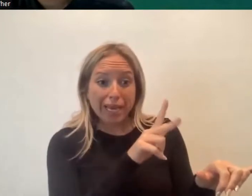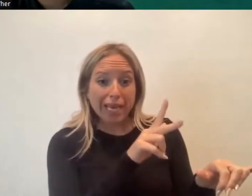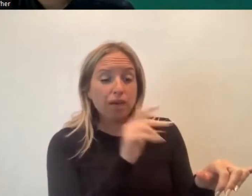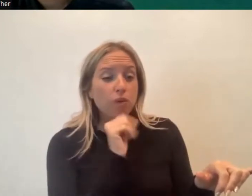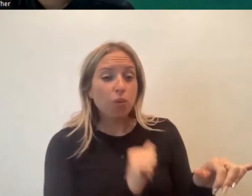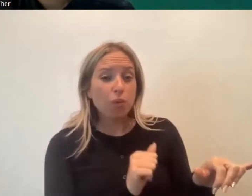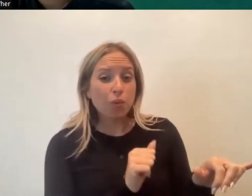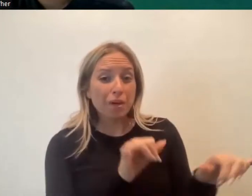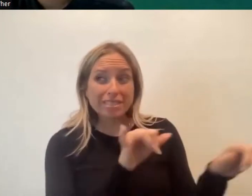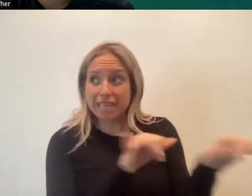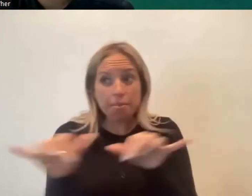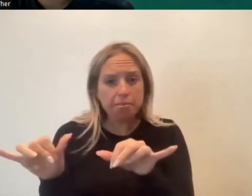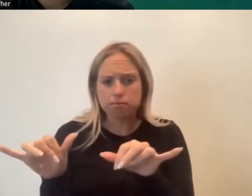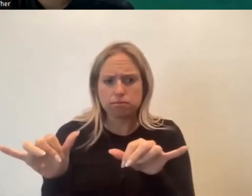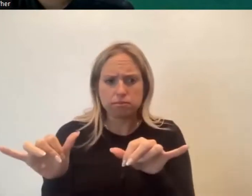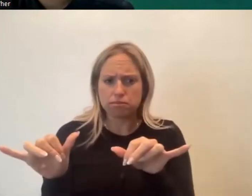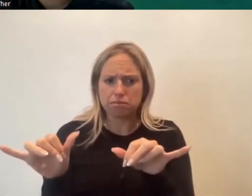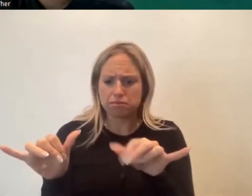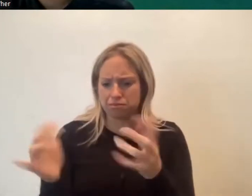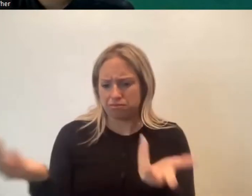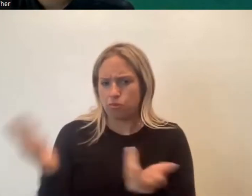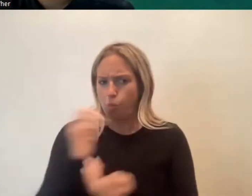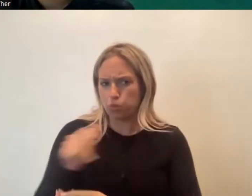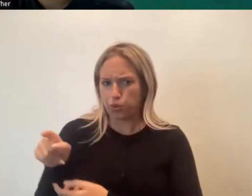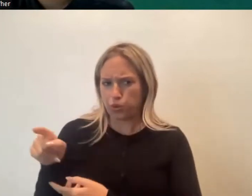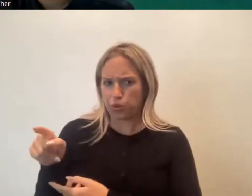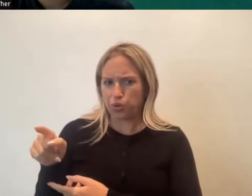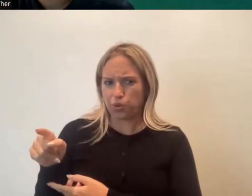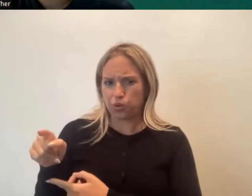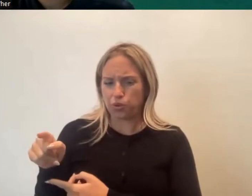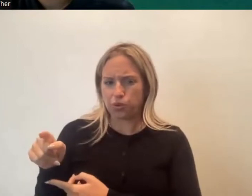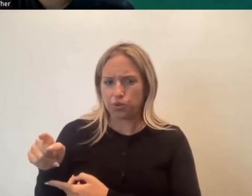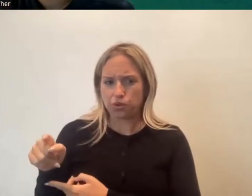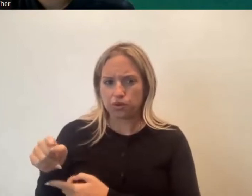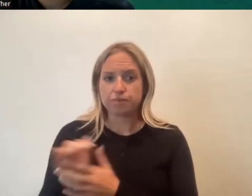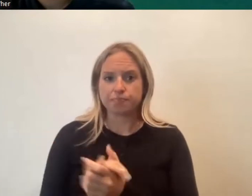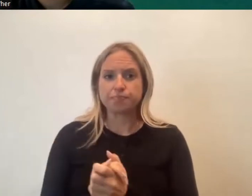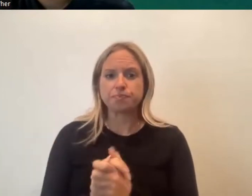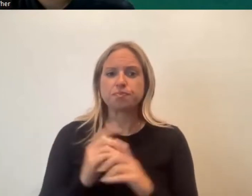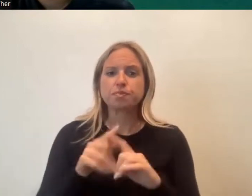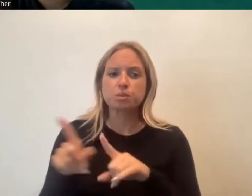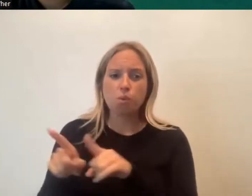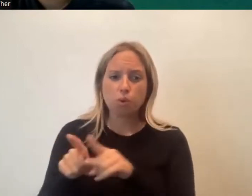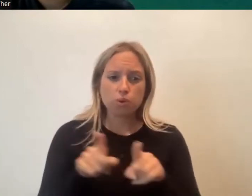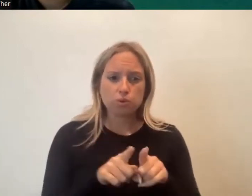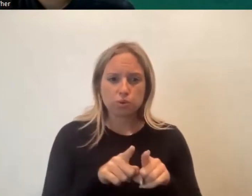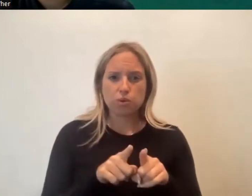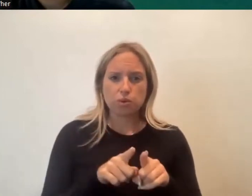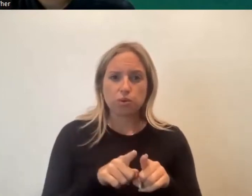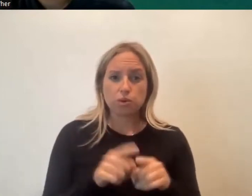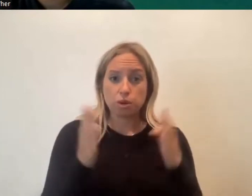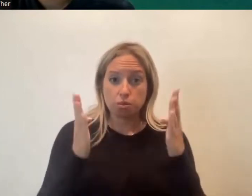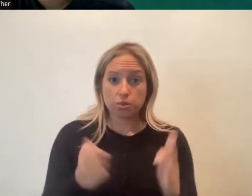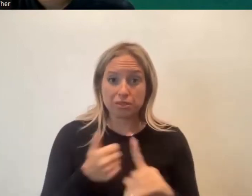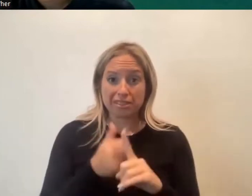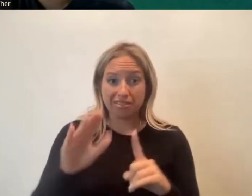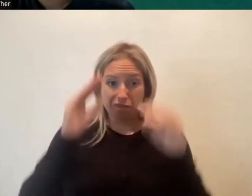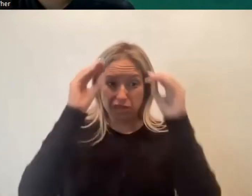individual. Kind of on that same note, they will look at somebody's education as well.